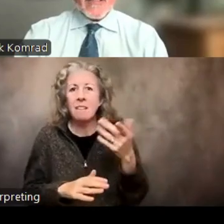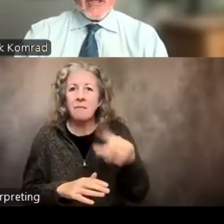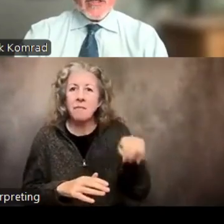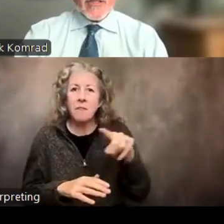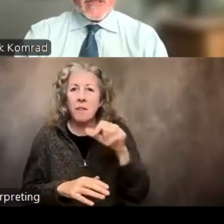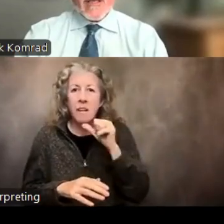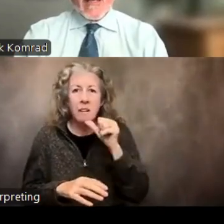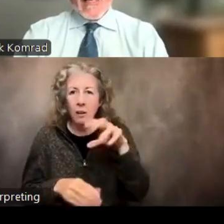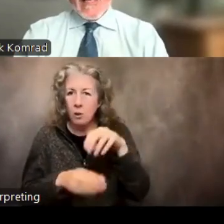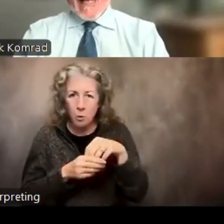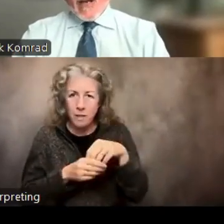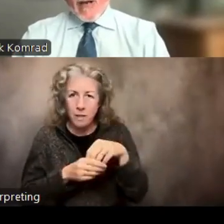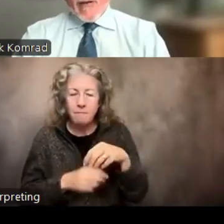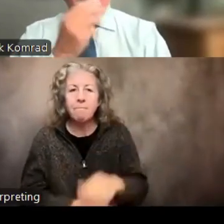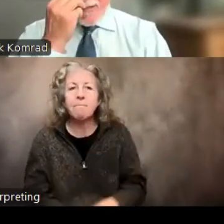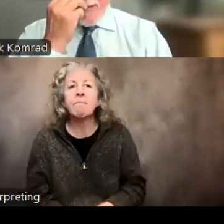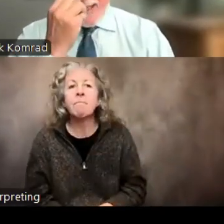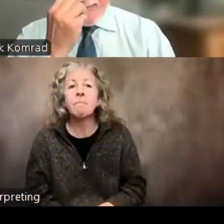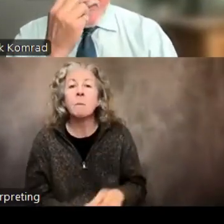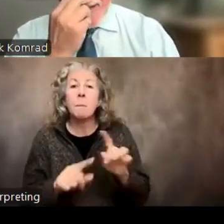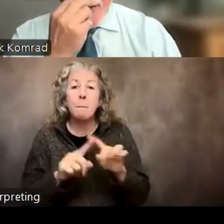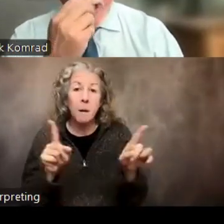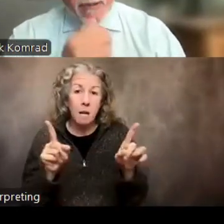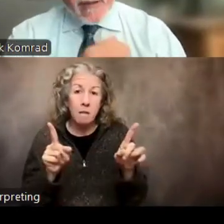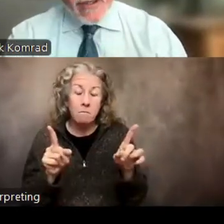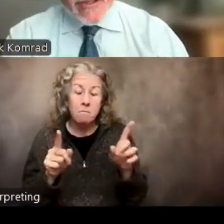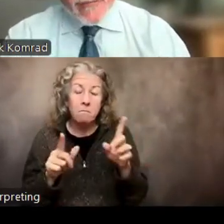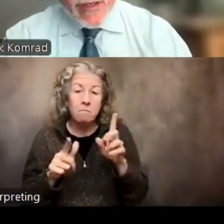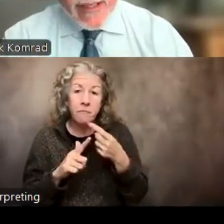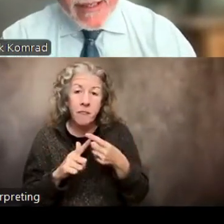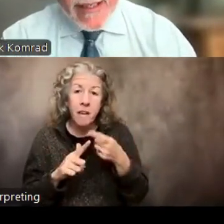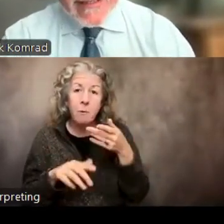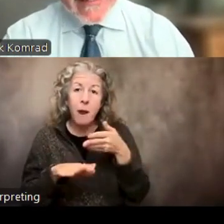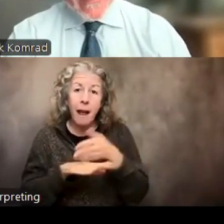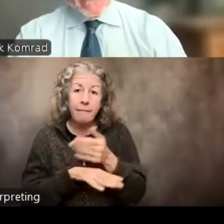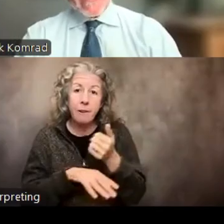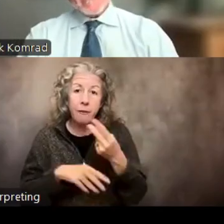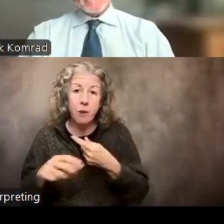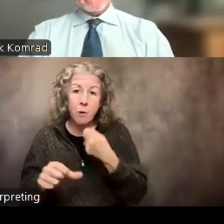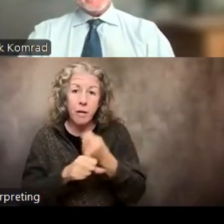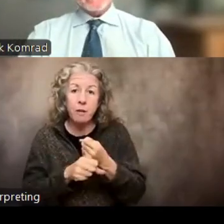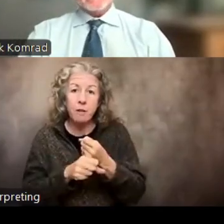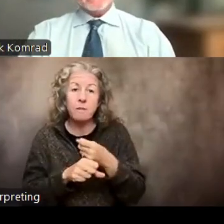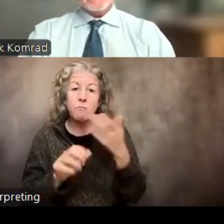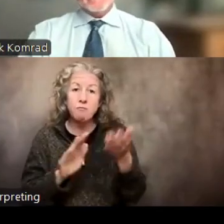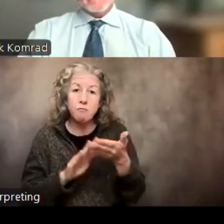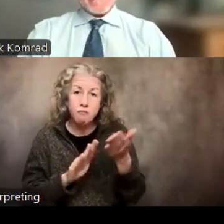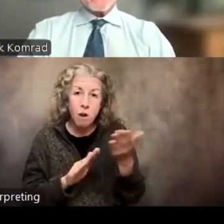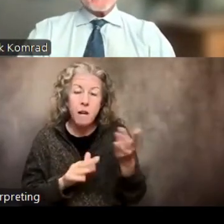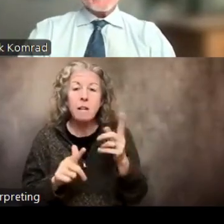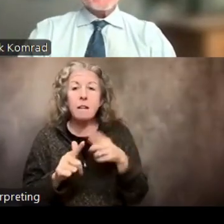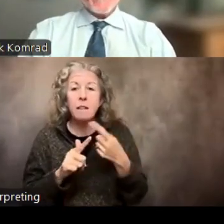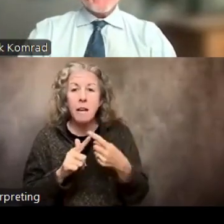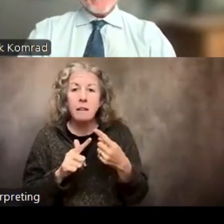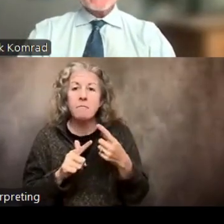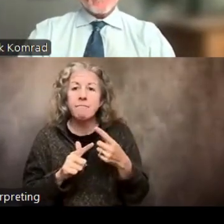conditions. However, then after a couple of years of running this, they got again into the calculus of what's more